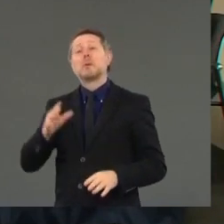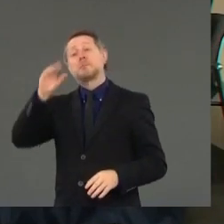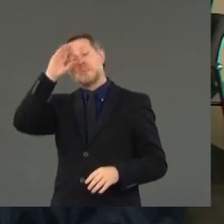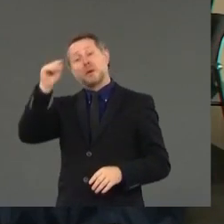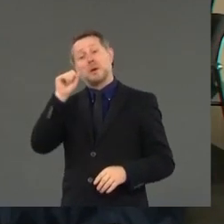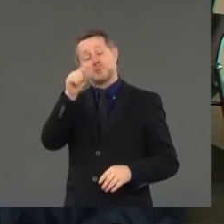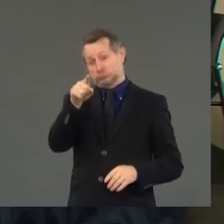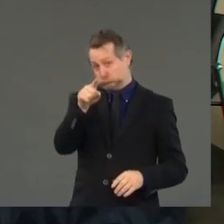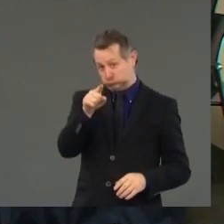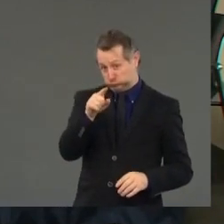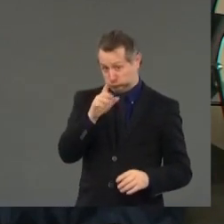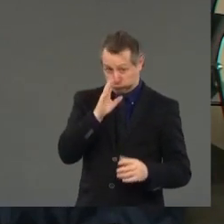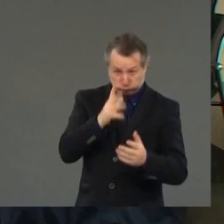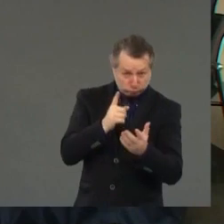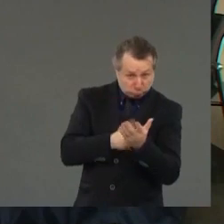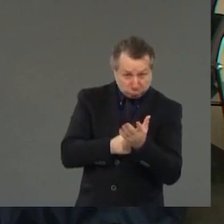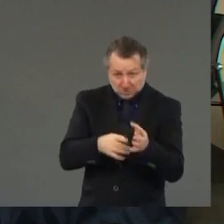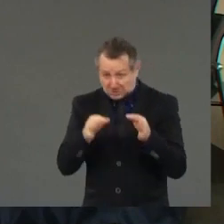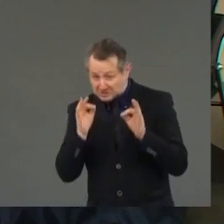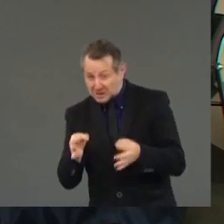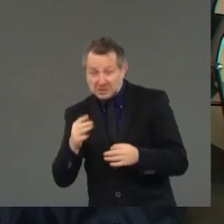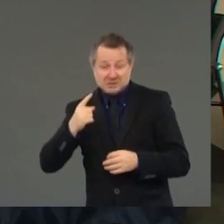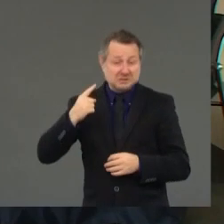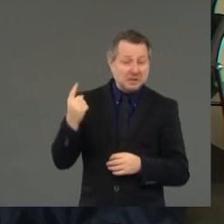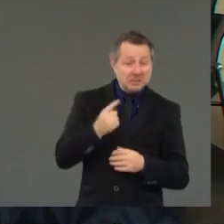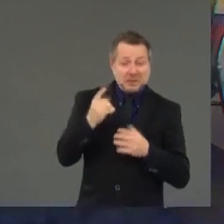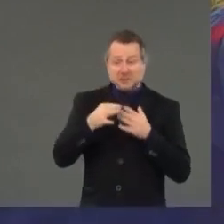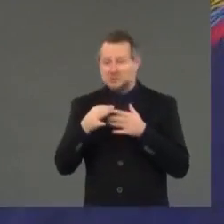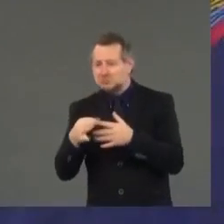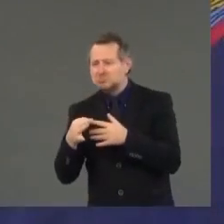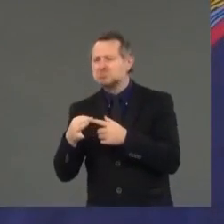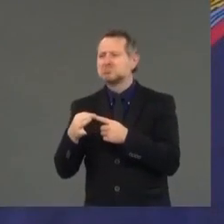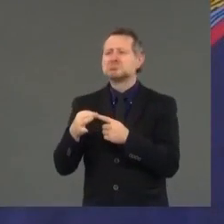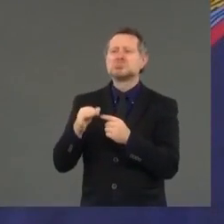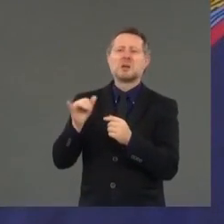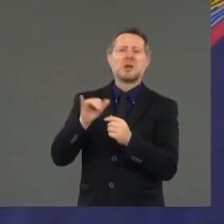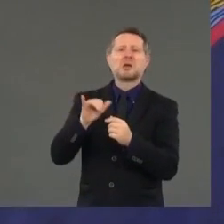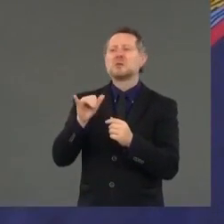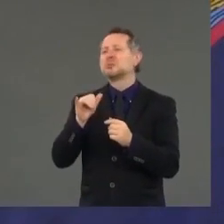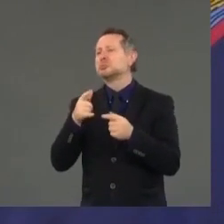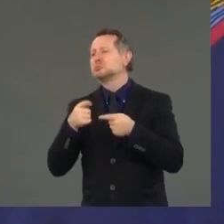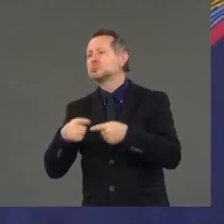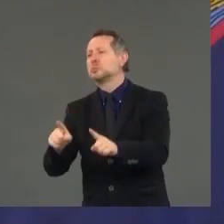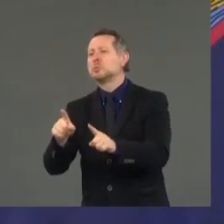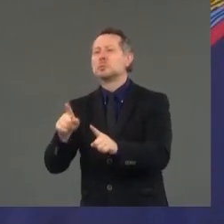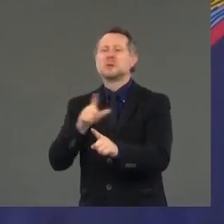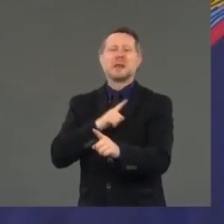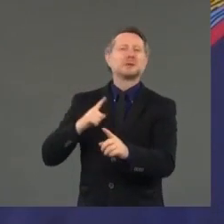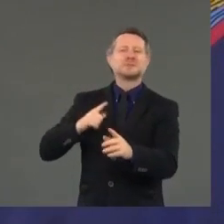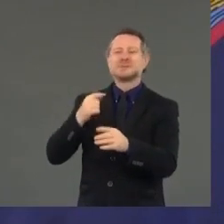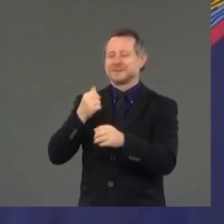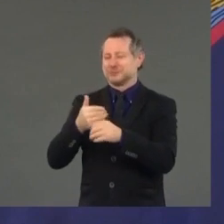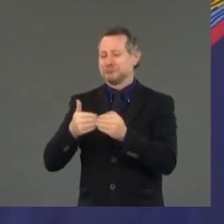ANY THOUGHTS ON WHAT COULD STILL BE DONE THROUGH THE LEGISLATURE FOR THE REST OF THE